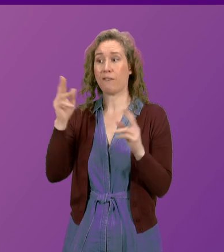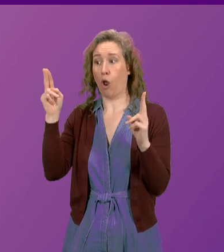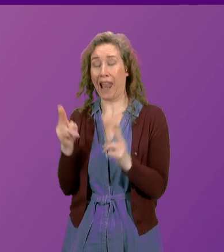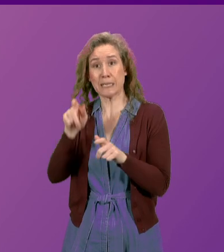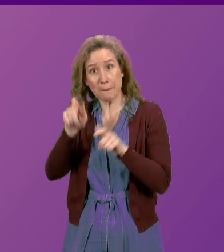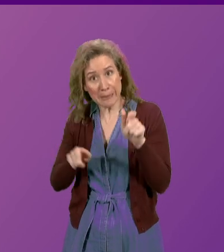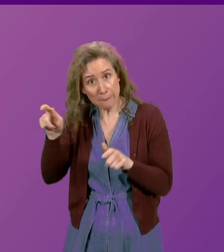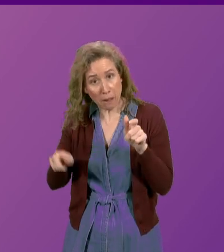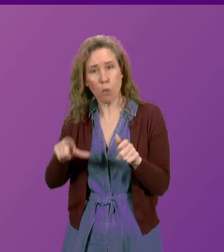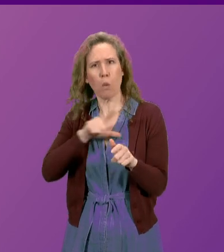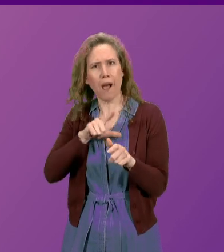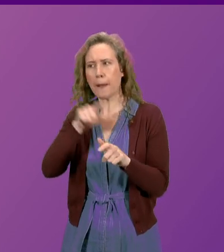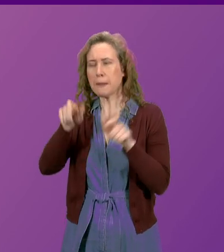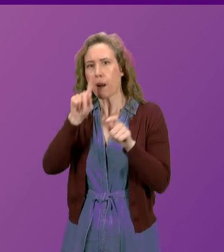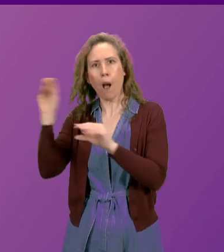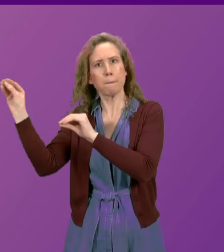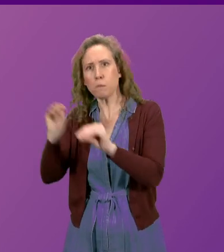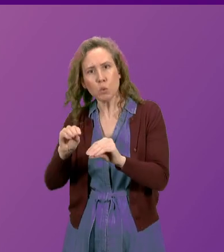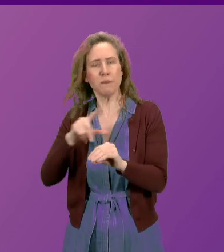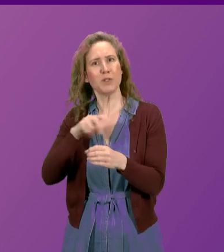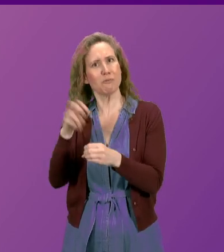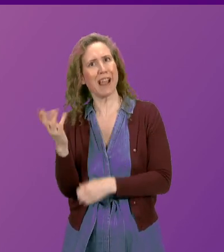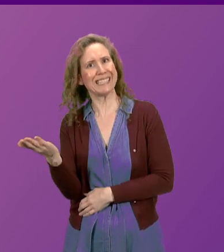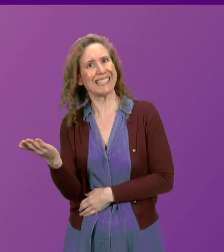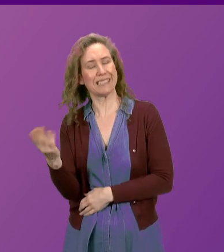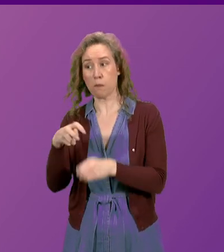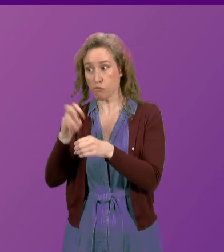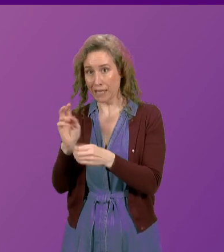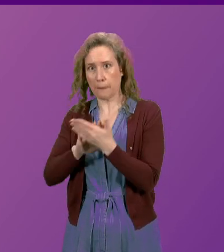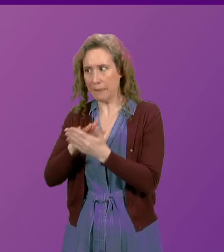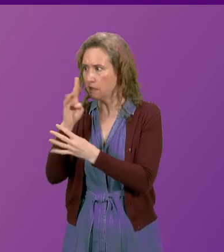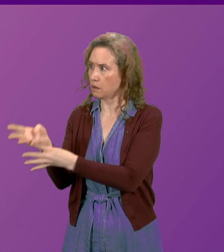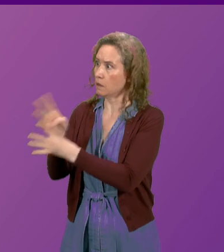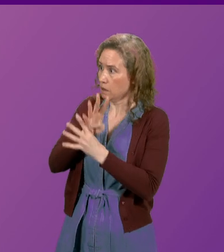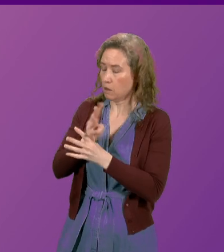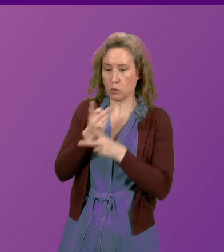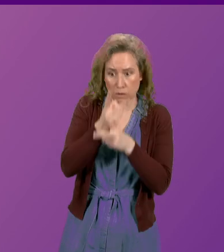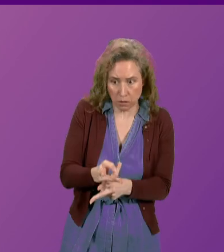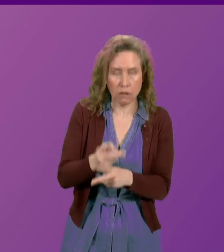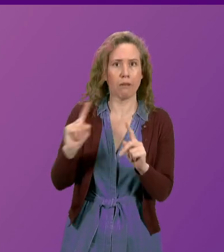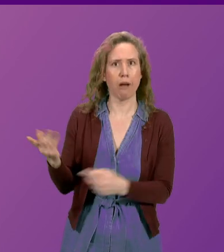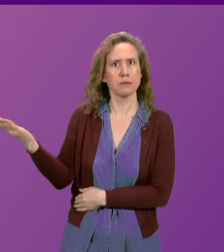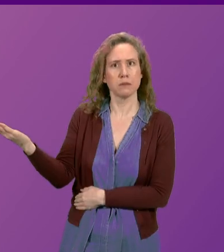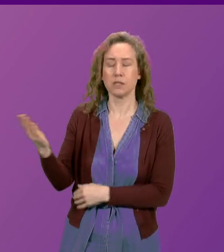free movement under Brexit. The issues that we are wrestling with are significant and acute,